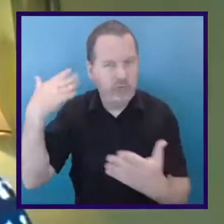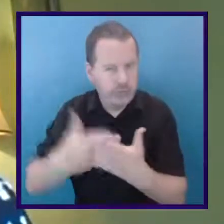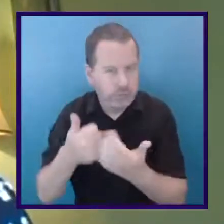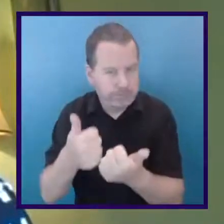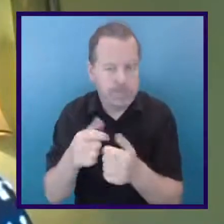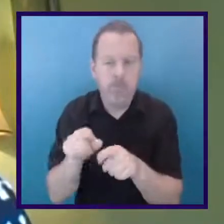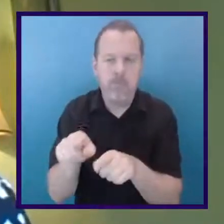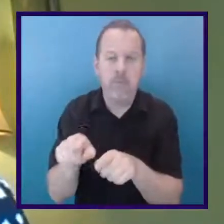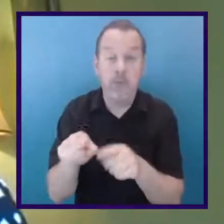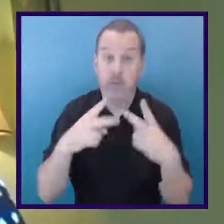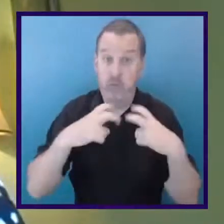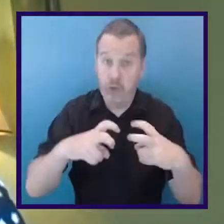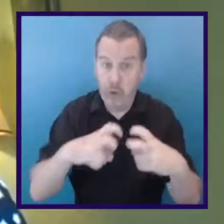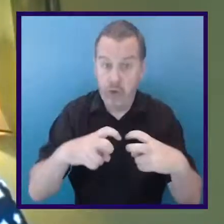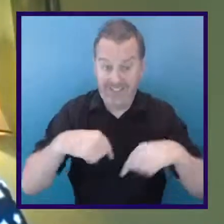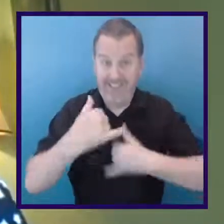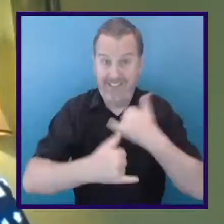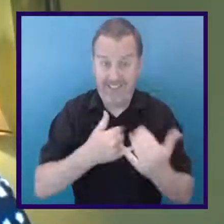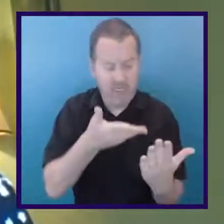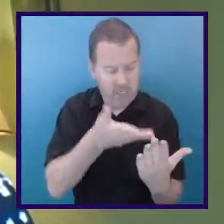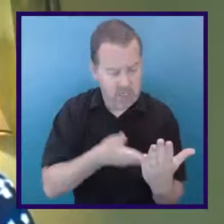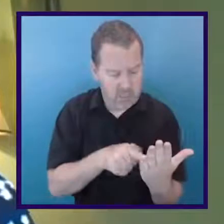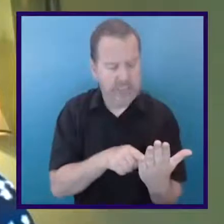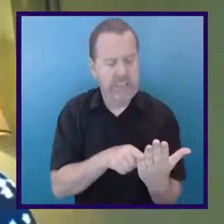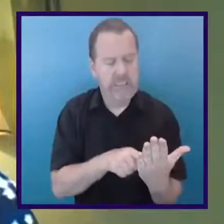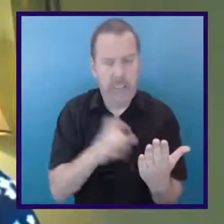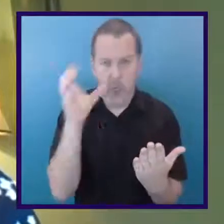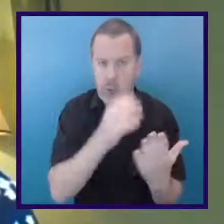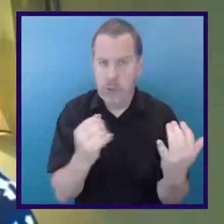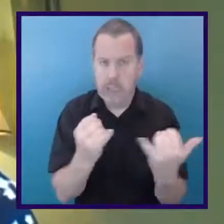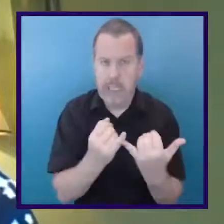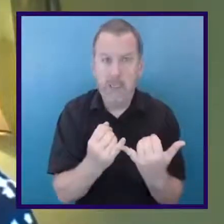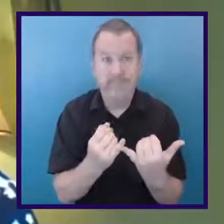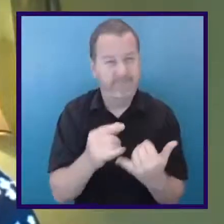The research in language trends this year, suggested that only around one in 10 pupils